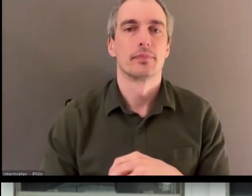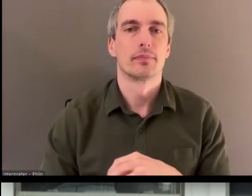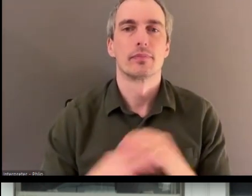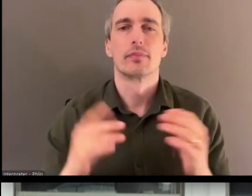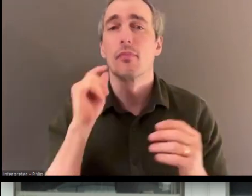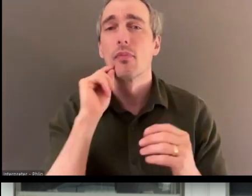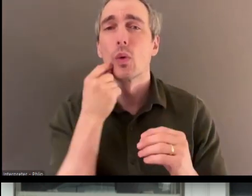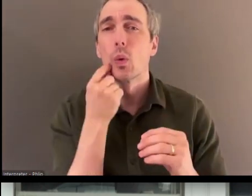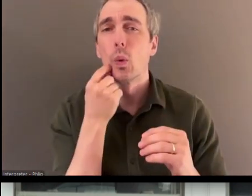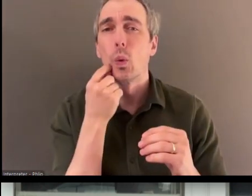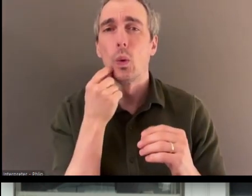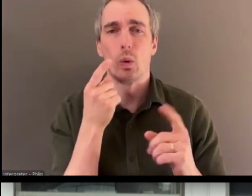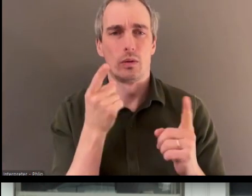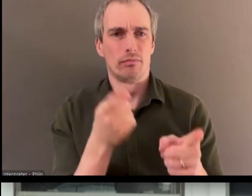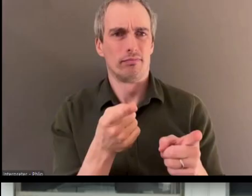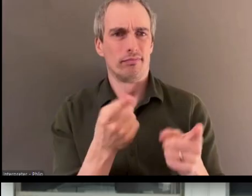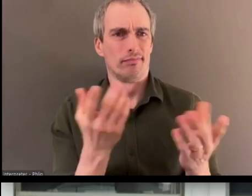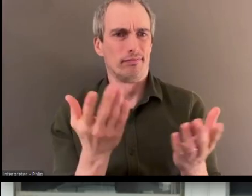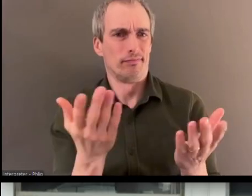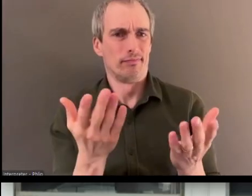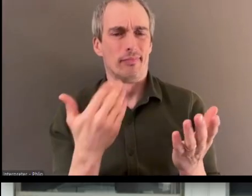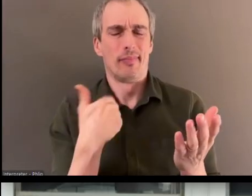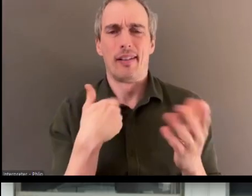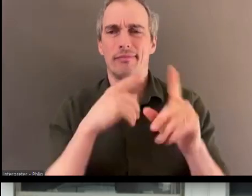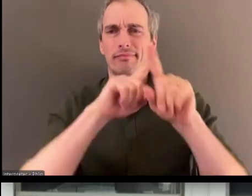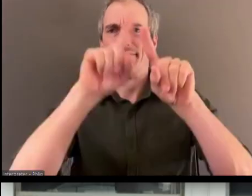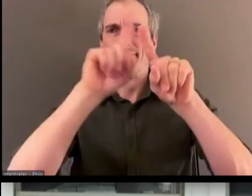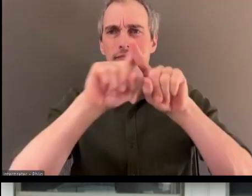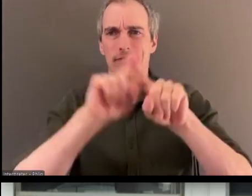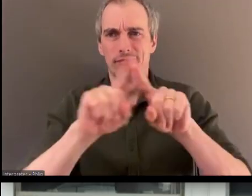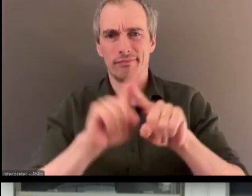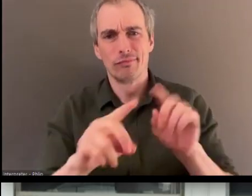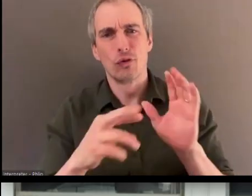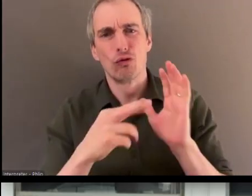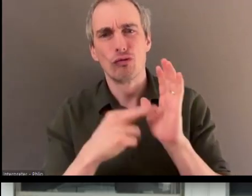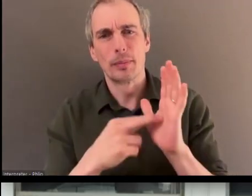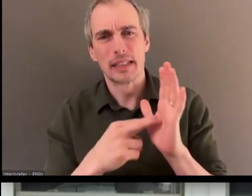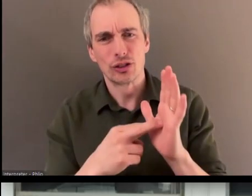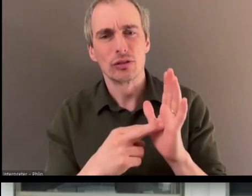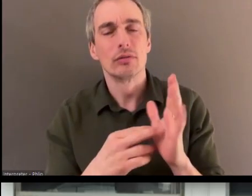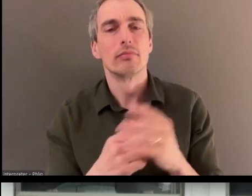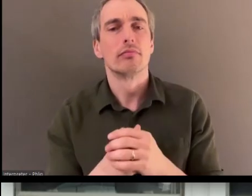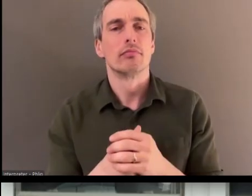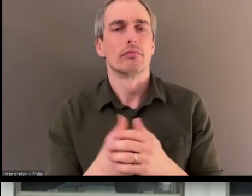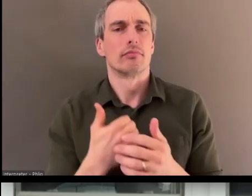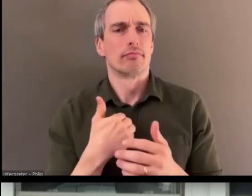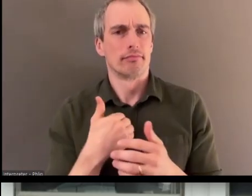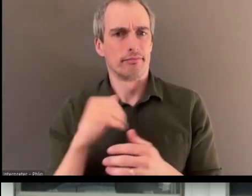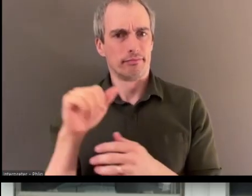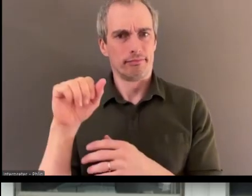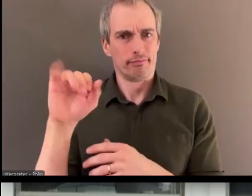And we can have AI that, again, is that multimodal that can have the image representation alongside